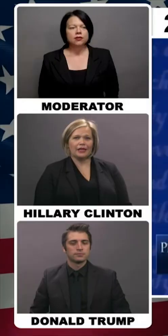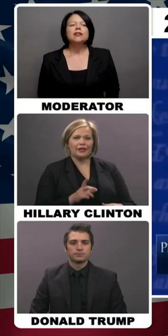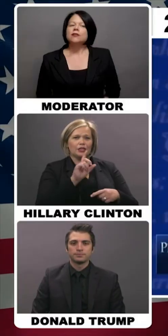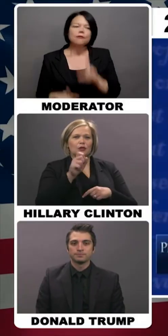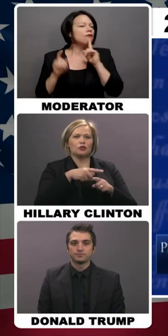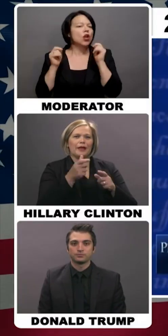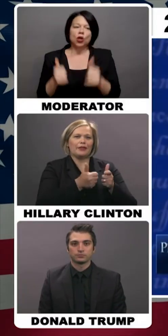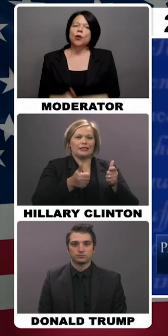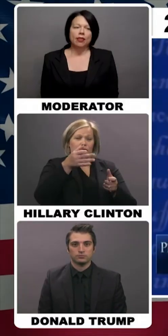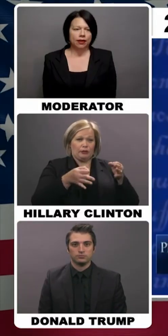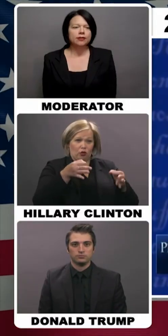I respect the Second Amendment,